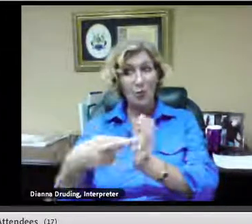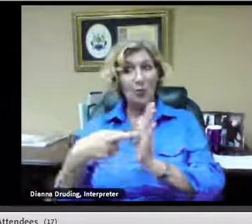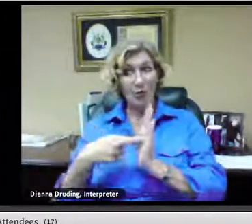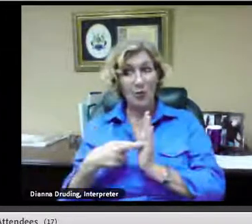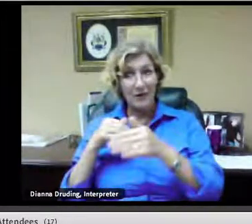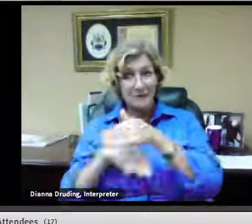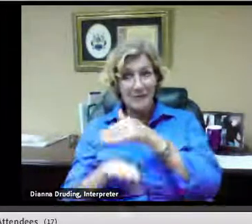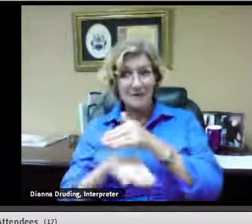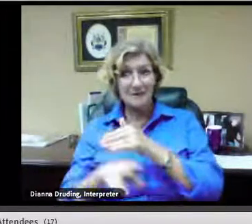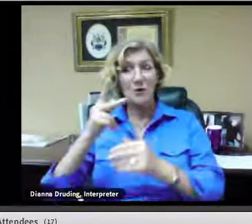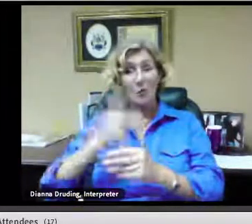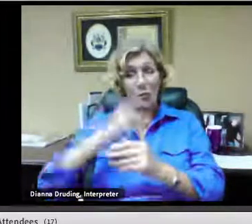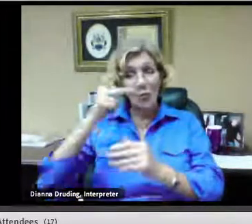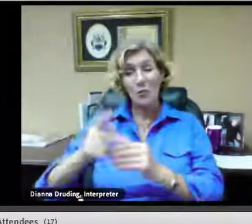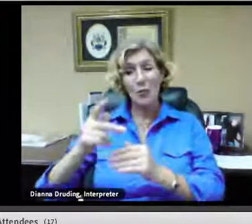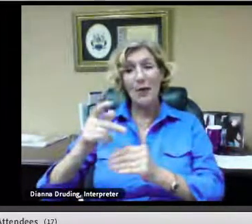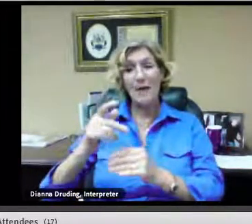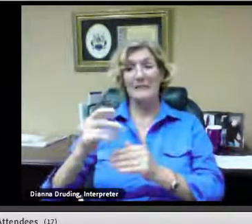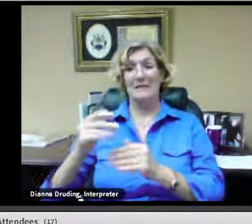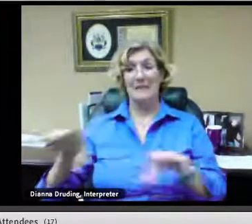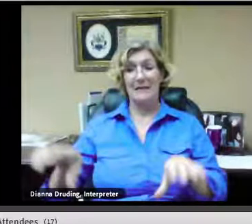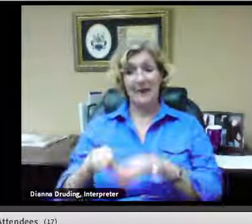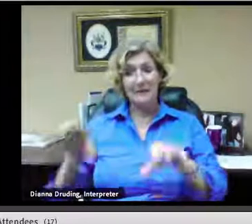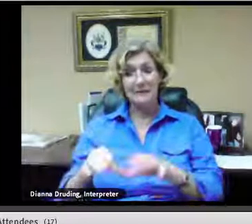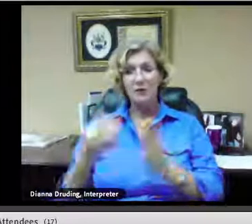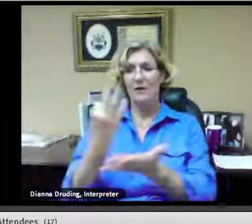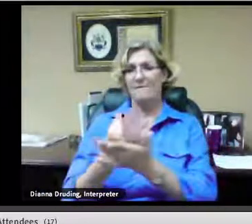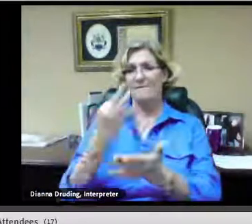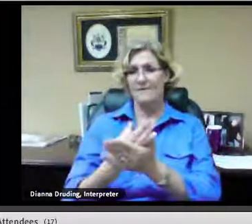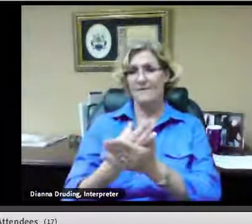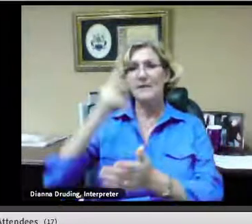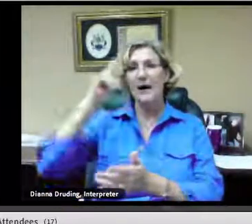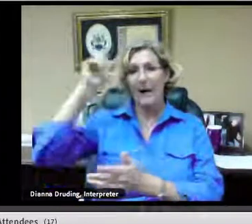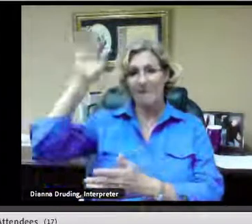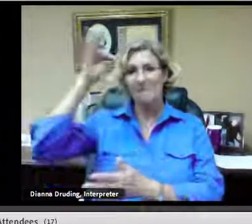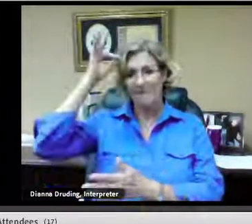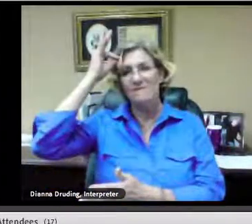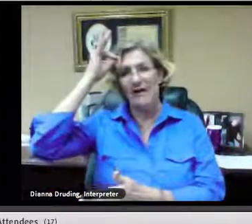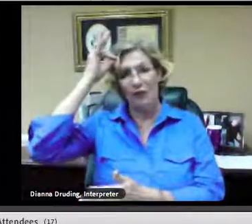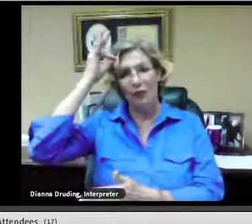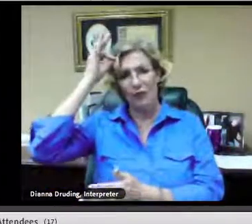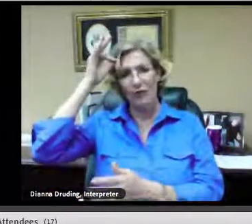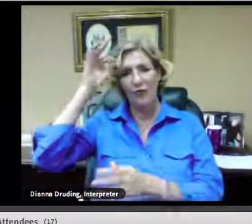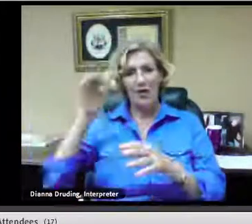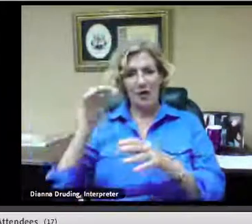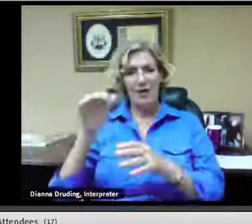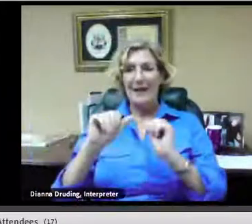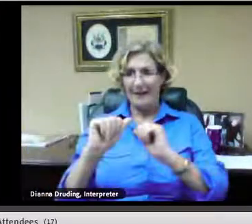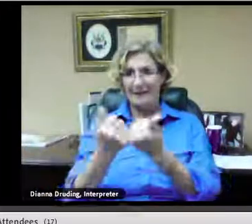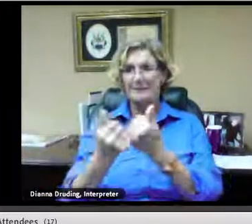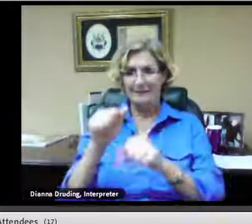and for federal employment. It also established the Access Board, and, you know, it's really trying to get,